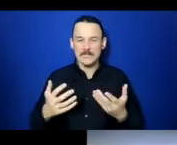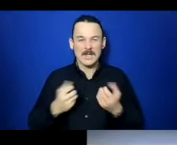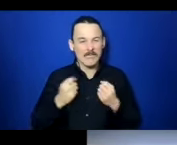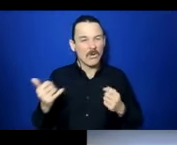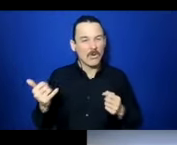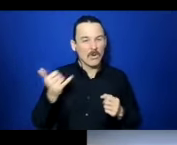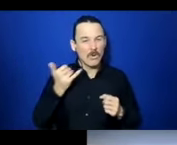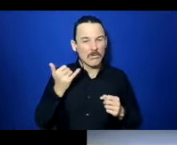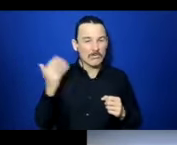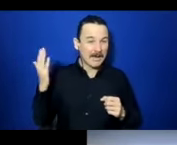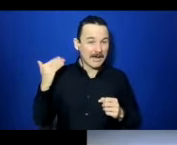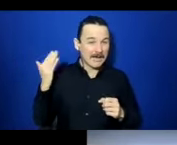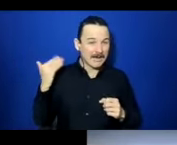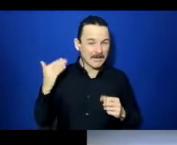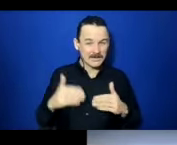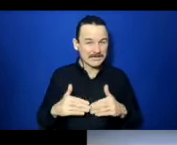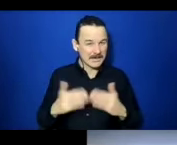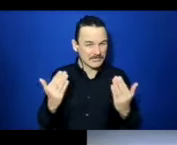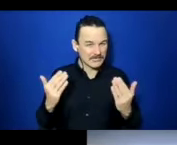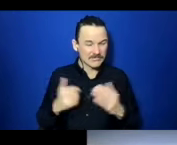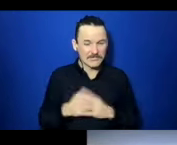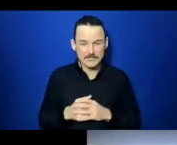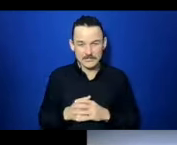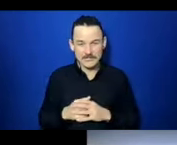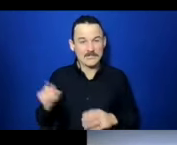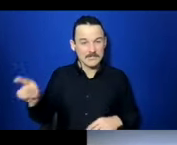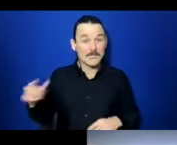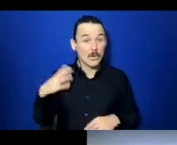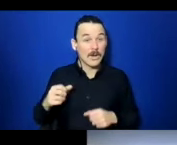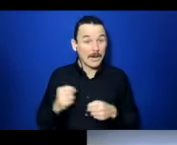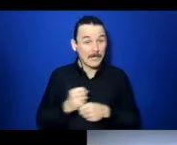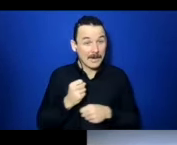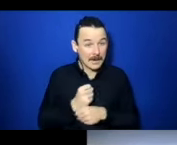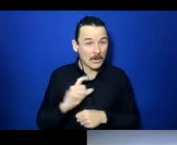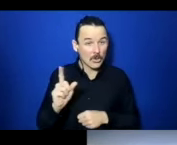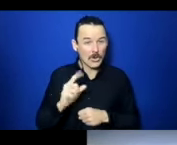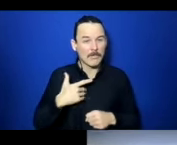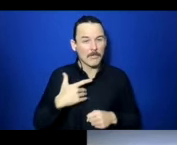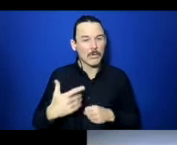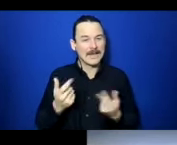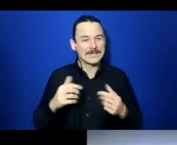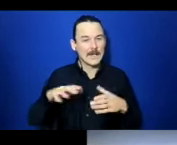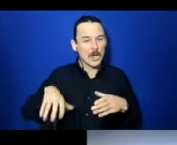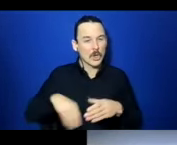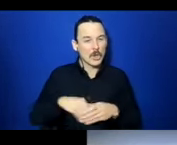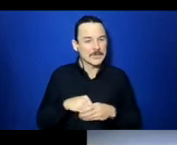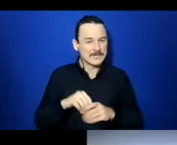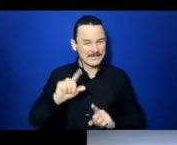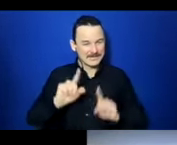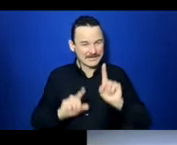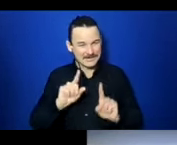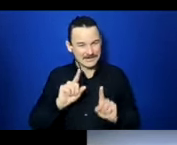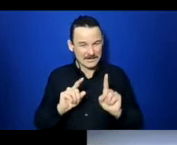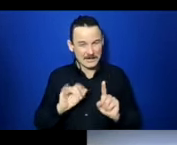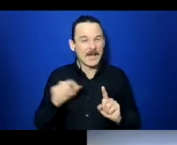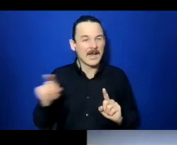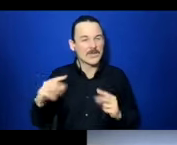wanting to build an inclusive city because he saw my speech but this guy wasn't quite